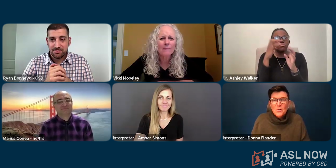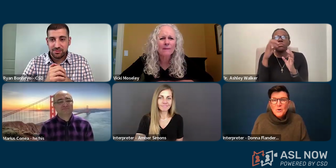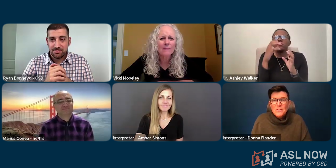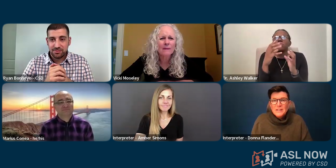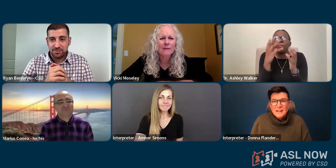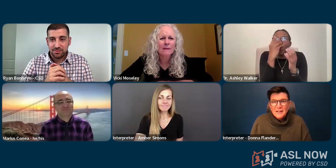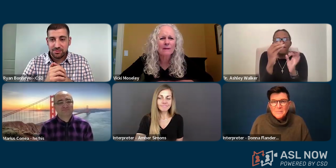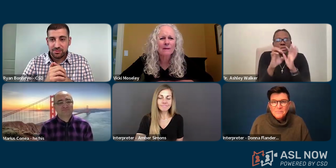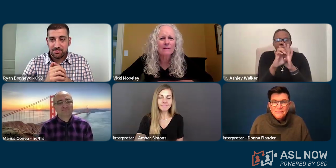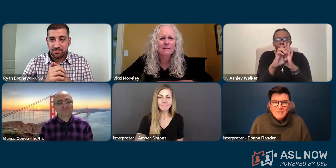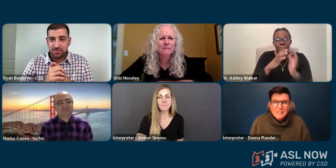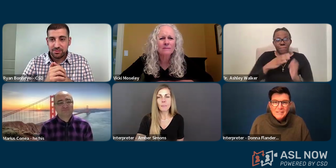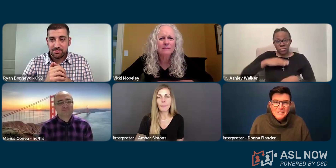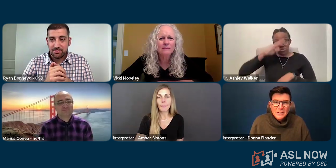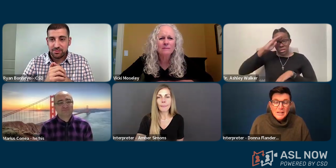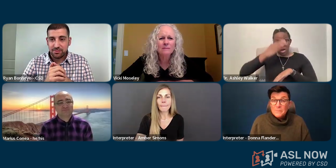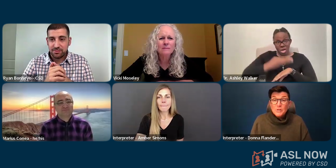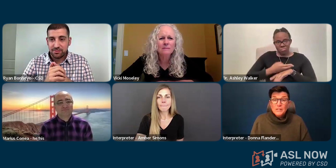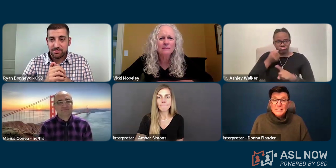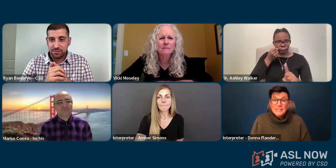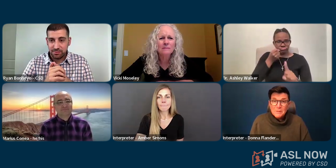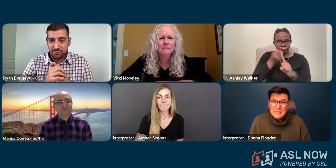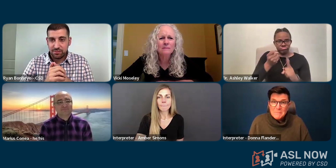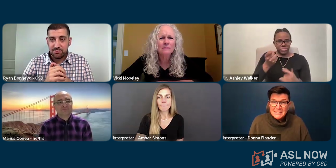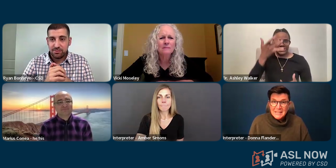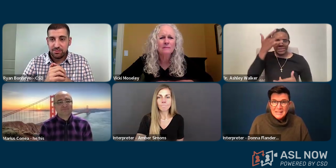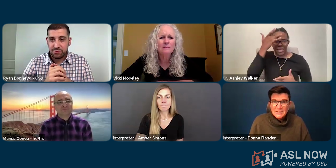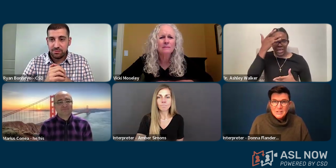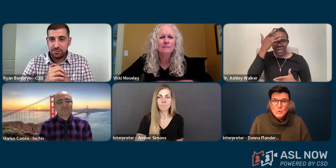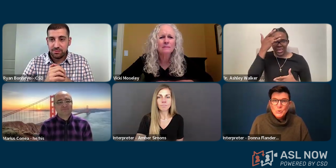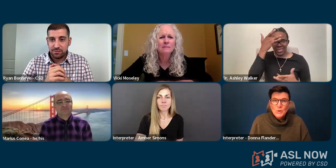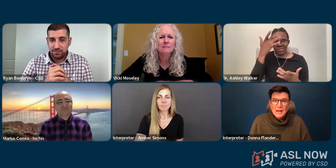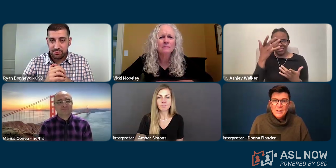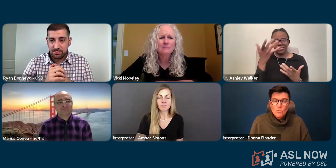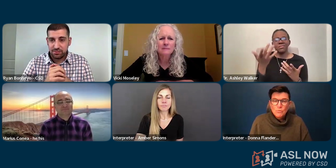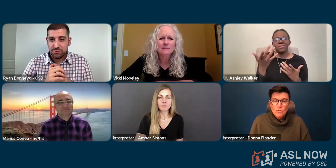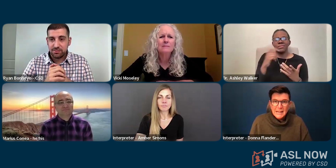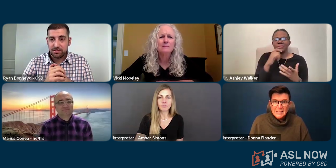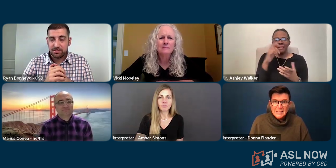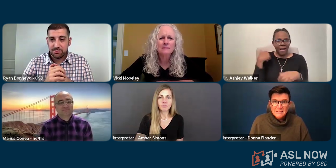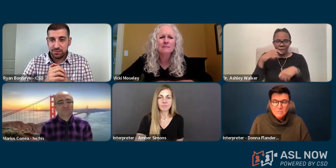So, you know, and a beautiful example is my son who recently got